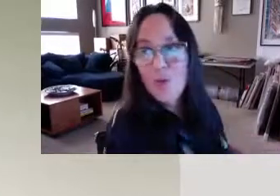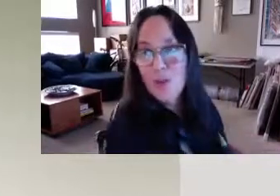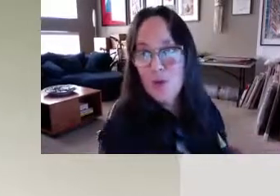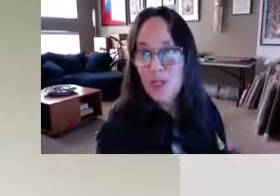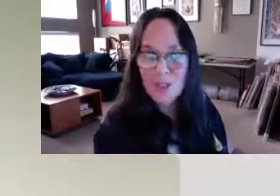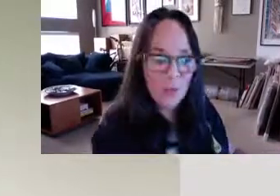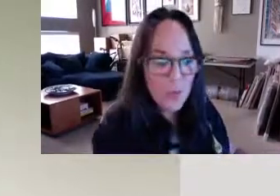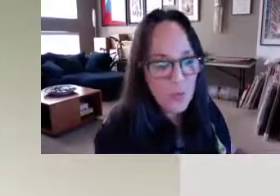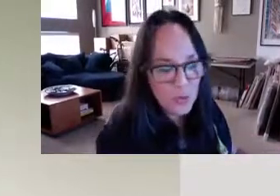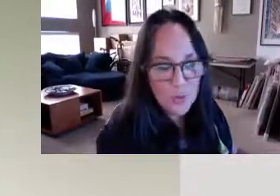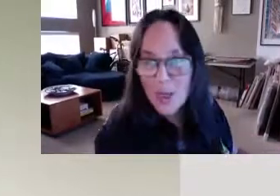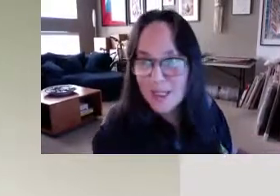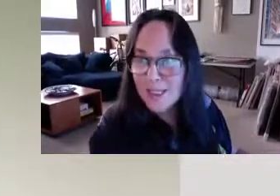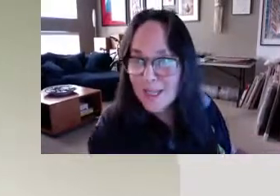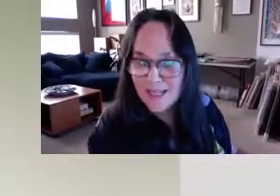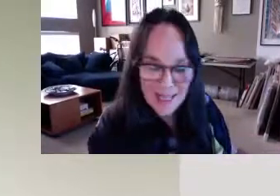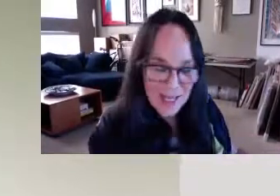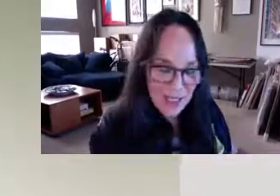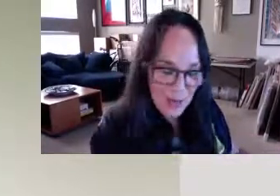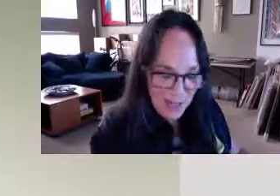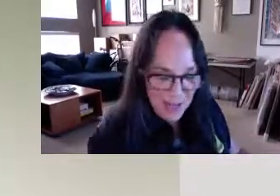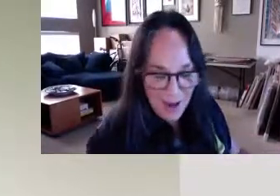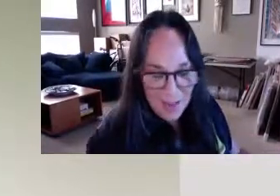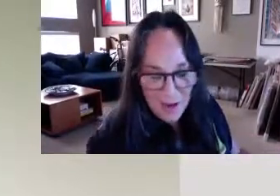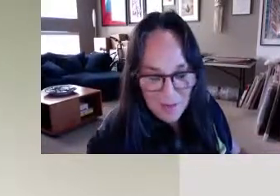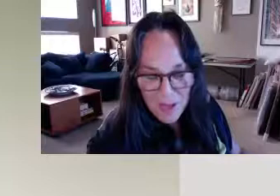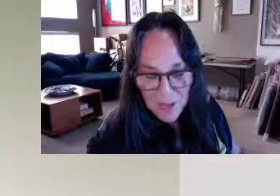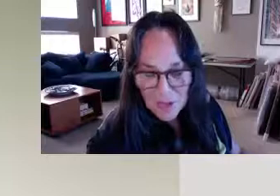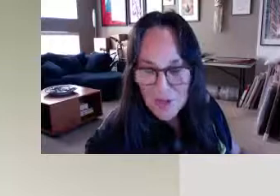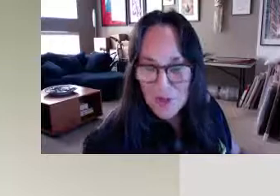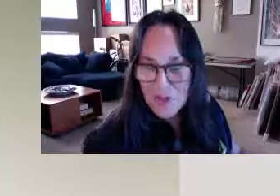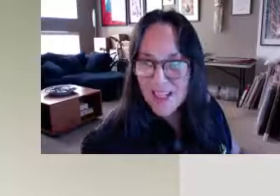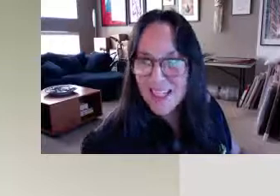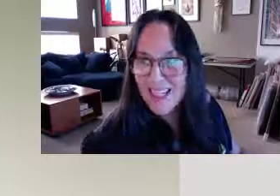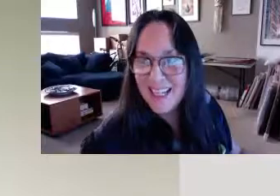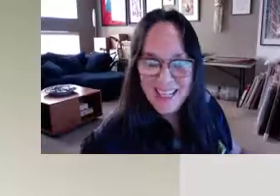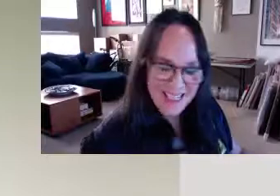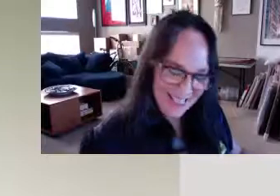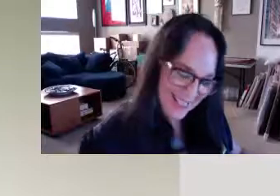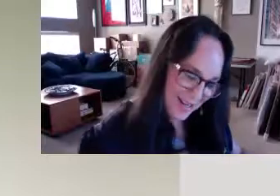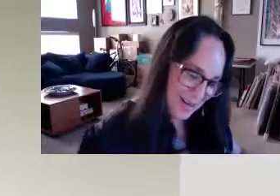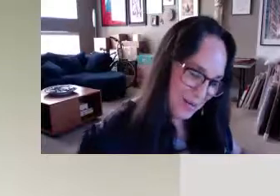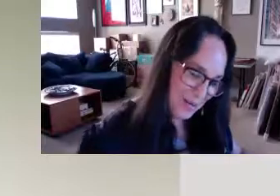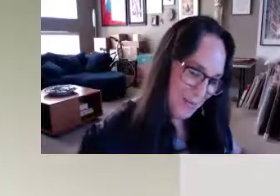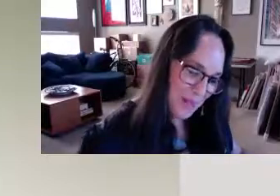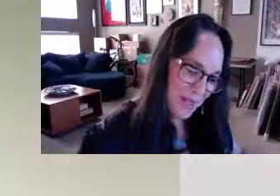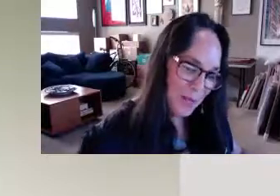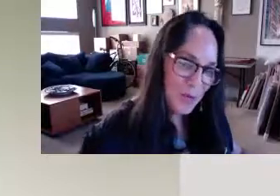to her she said whoa those are rezthetics so I love that term that she she uh you know there's